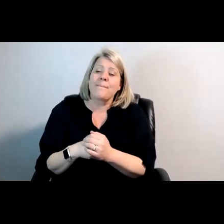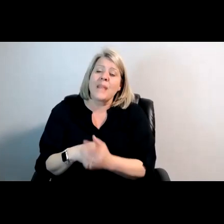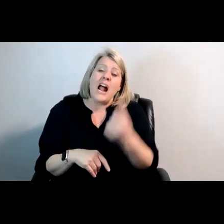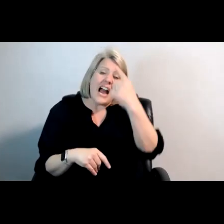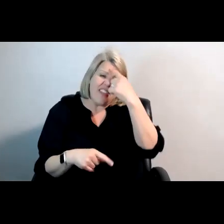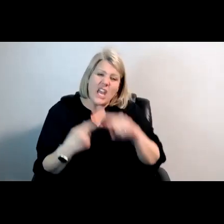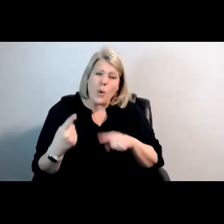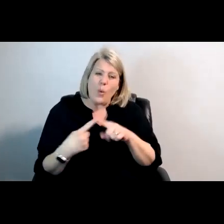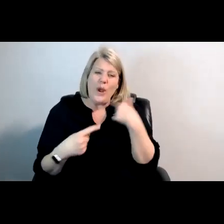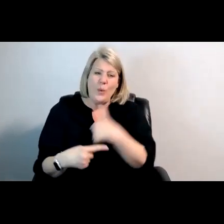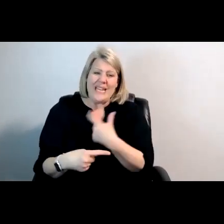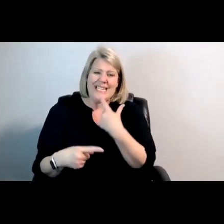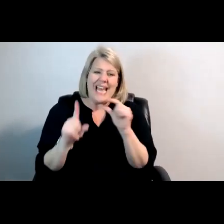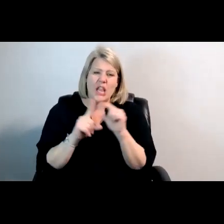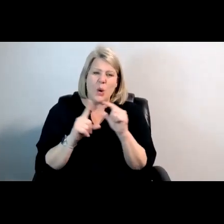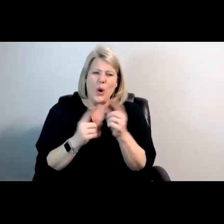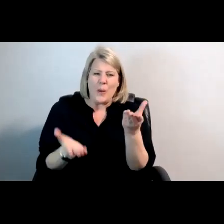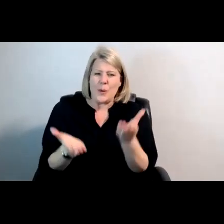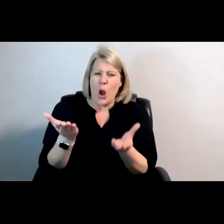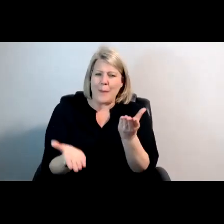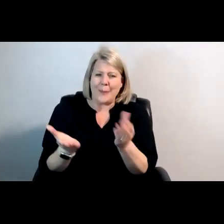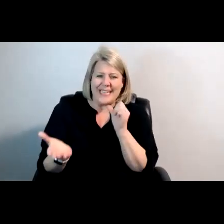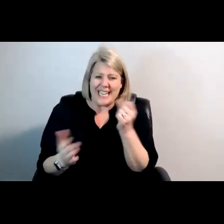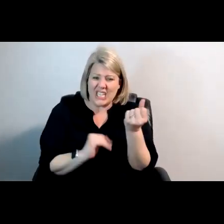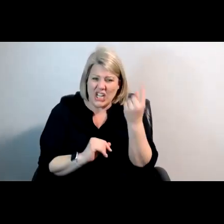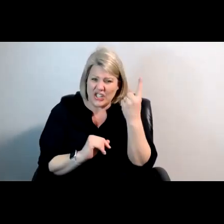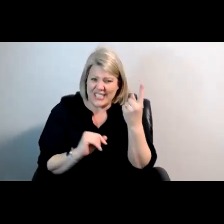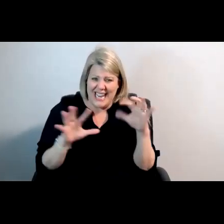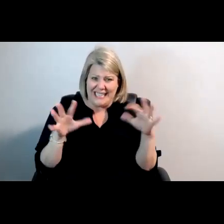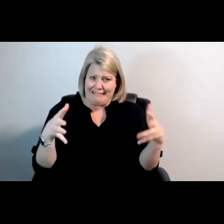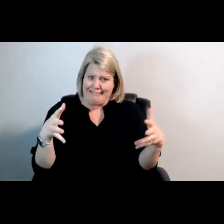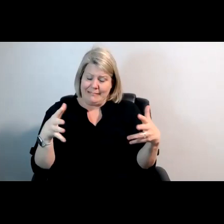probably doesn't really understand, I think you have to kind of challenge yourself a little bit